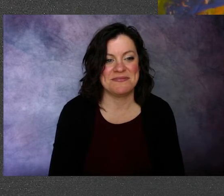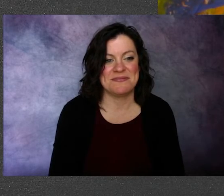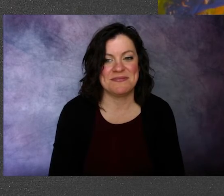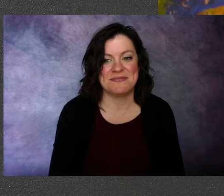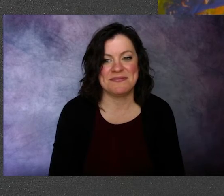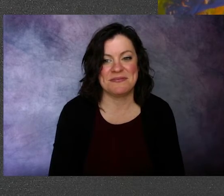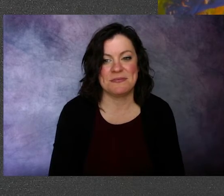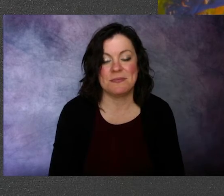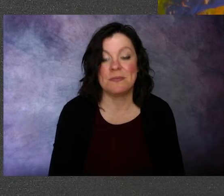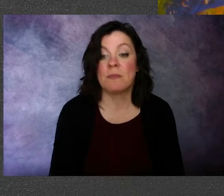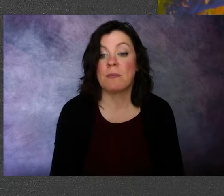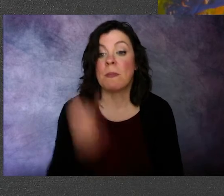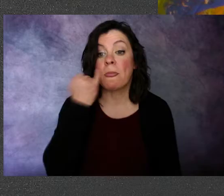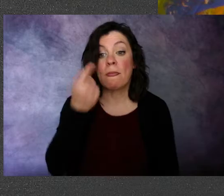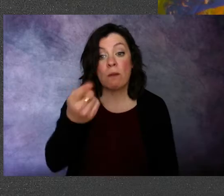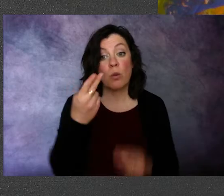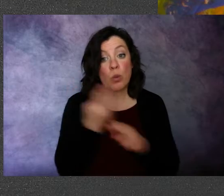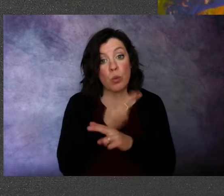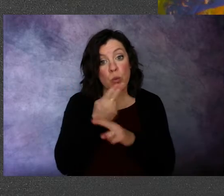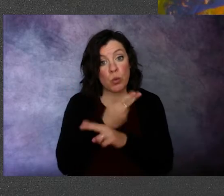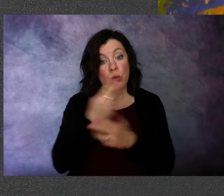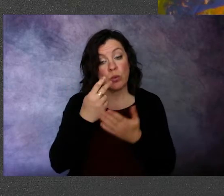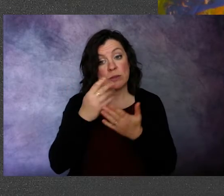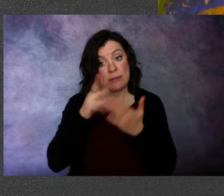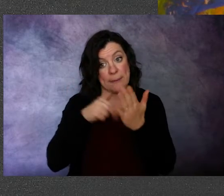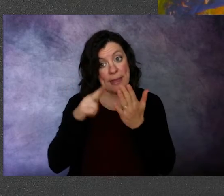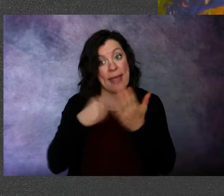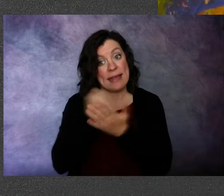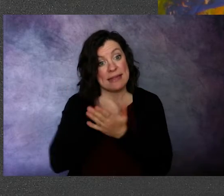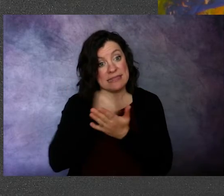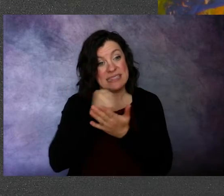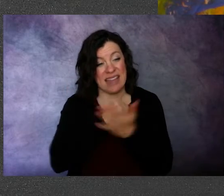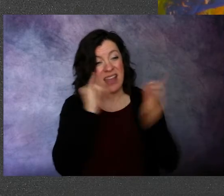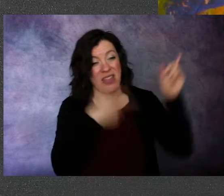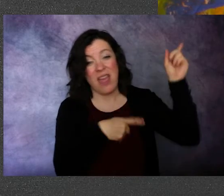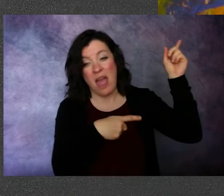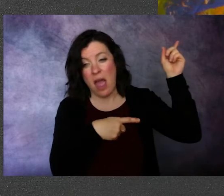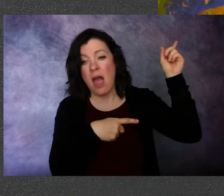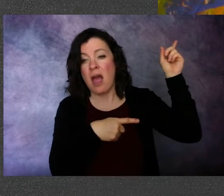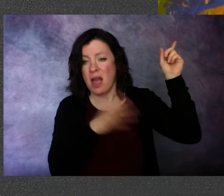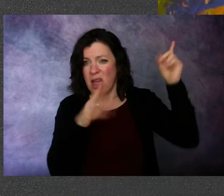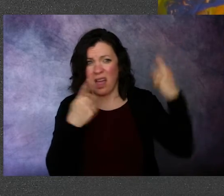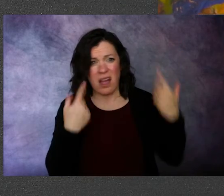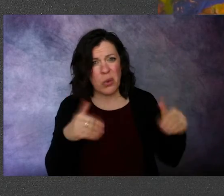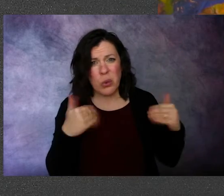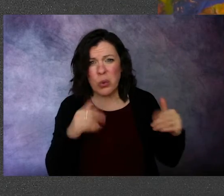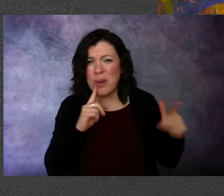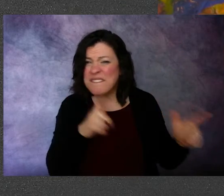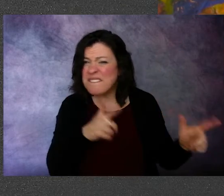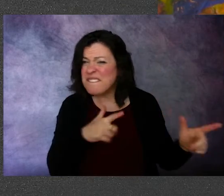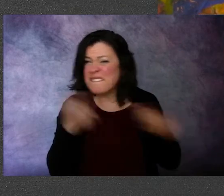If you are using these paint sticks, if you have paint sticks, look, this stuff is dry already. Isn't that amazing?